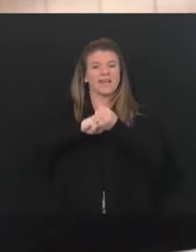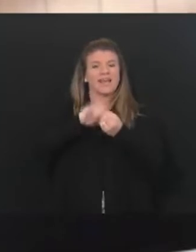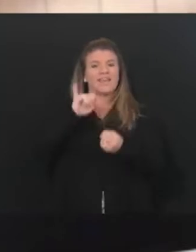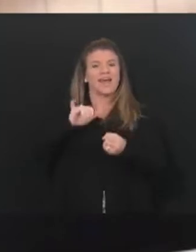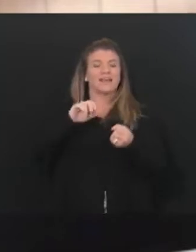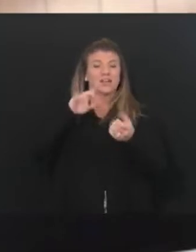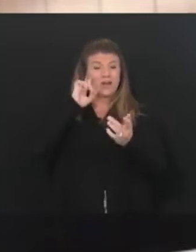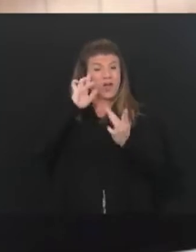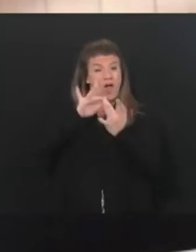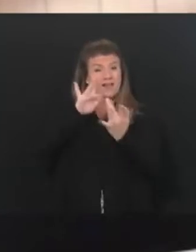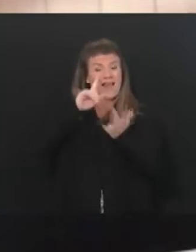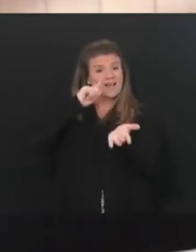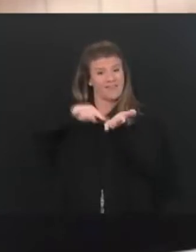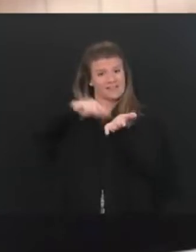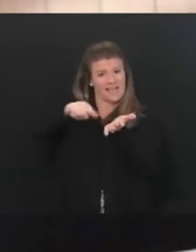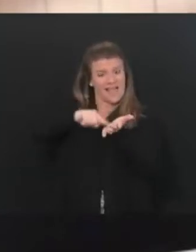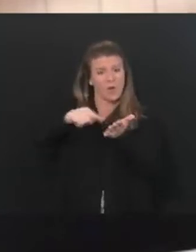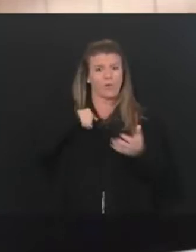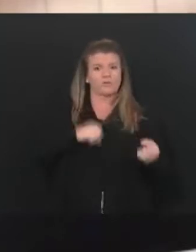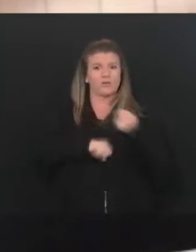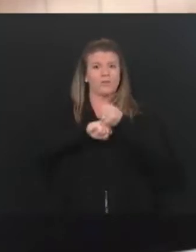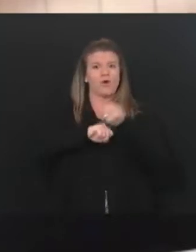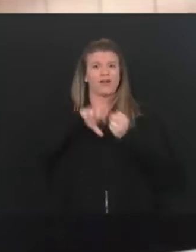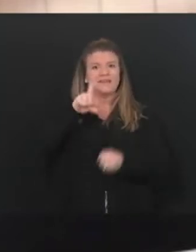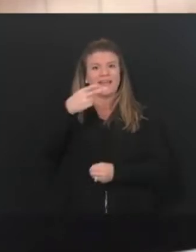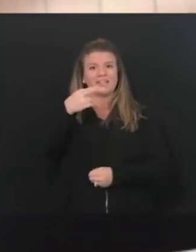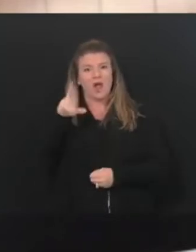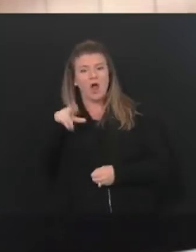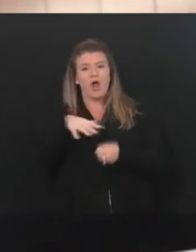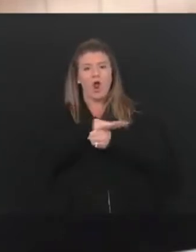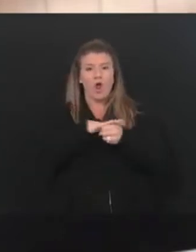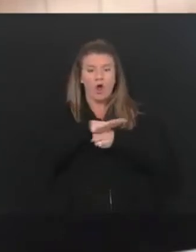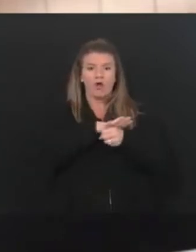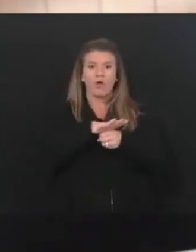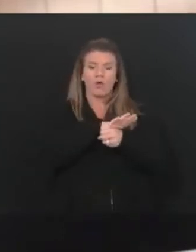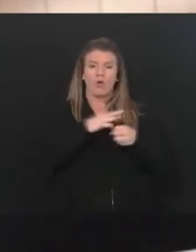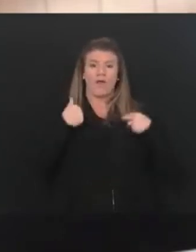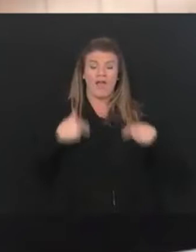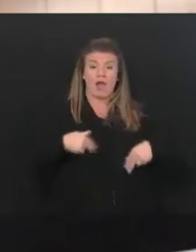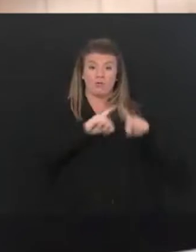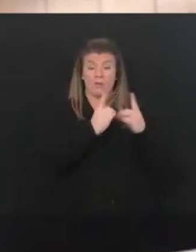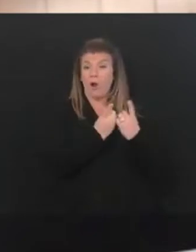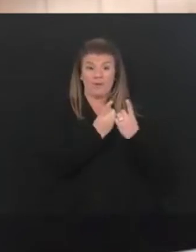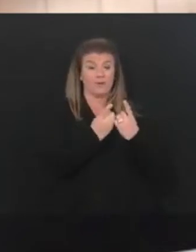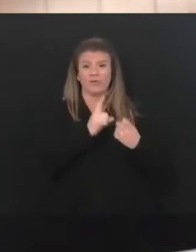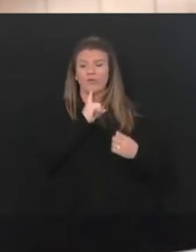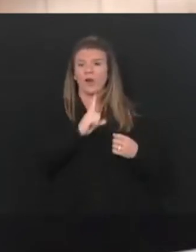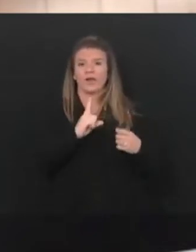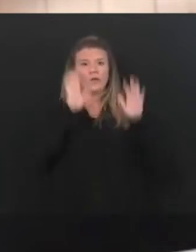PAST 24 HOURS AN ADDITIONAL 200 CONTACTS WITH OUR TEAMS SUPPORTING THE DHHR AND OUR LOCAL HEALTH DEPARTMENTS IN